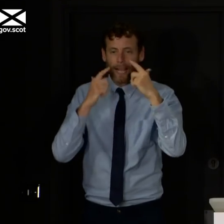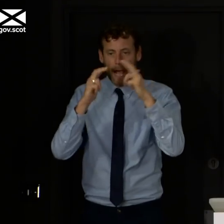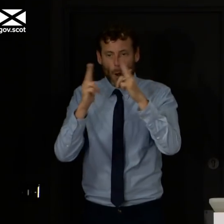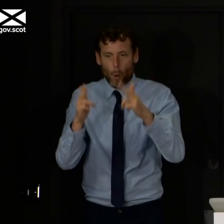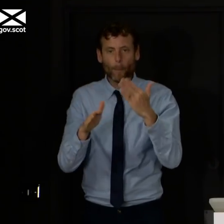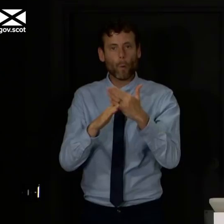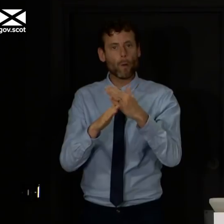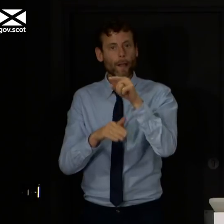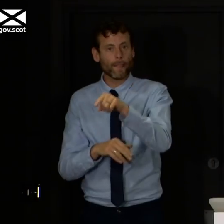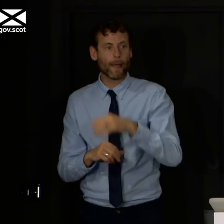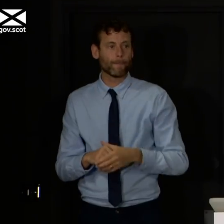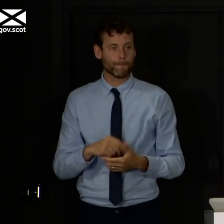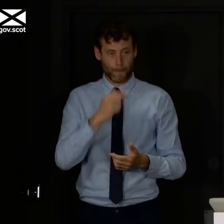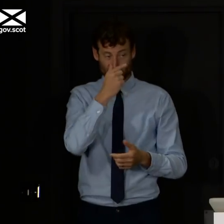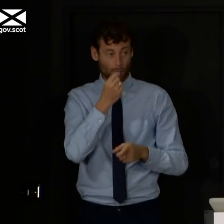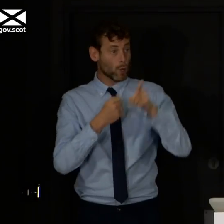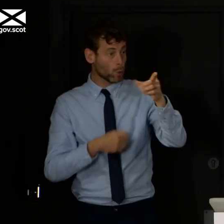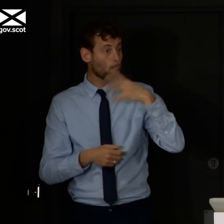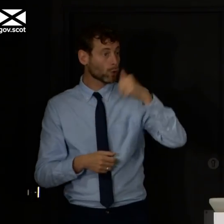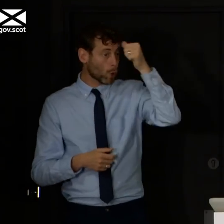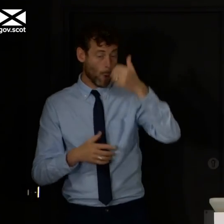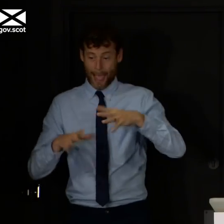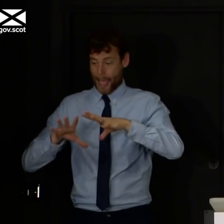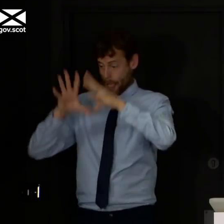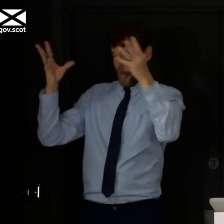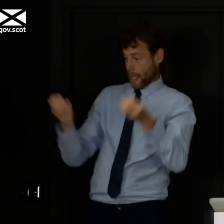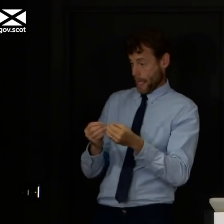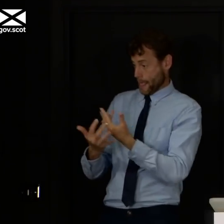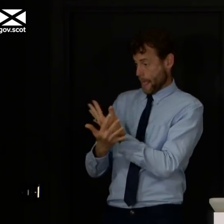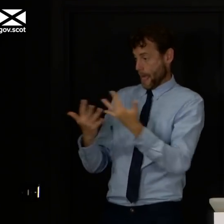here is in how many that have been tested, then surely that is the relevant number, how